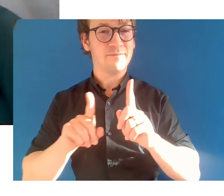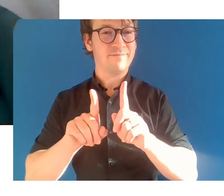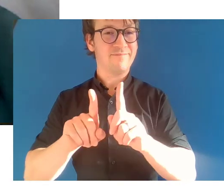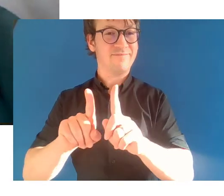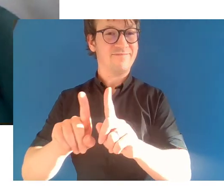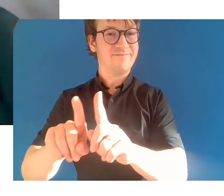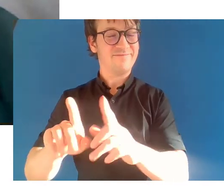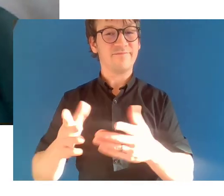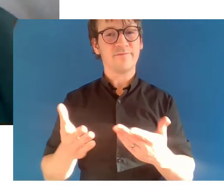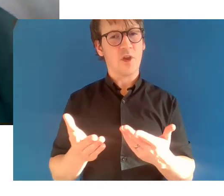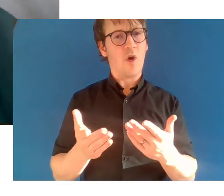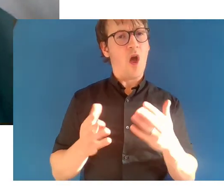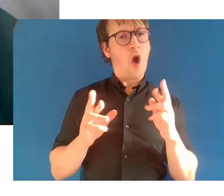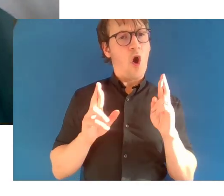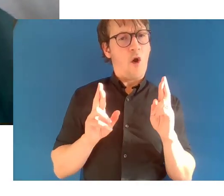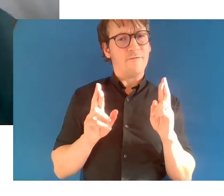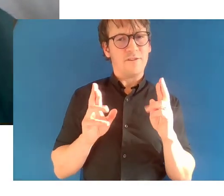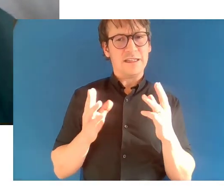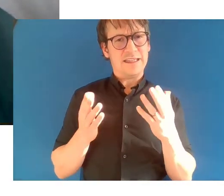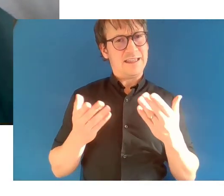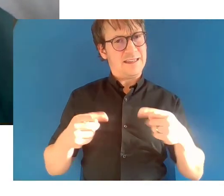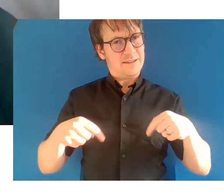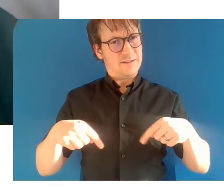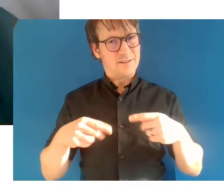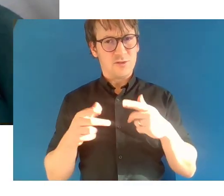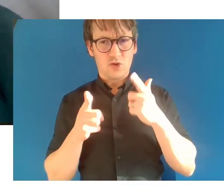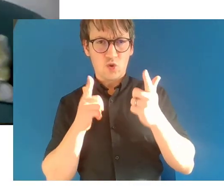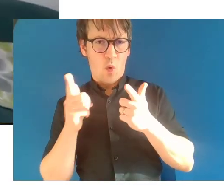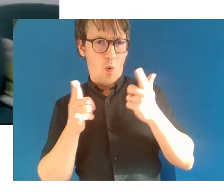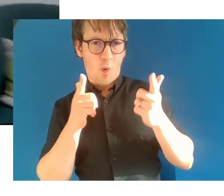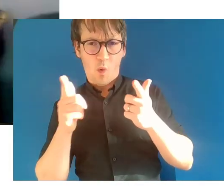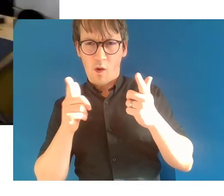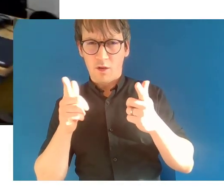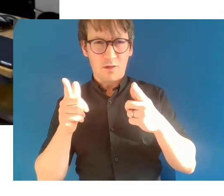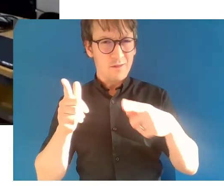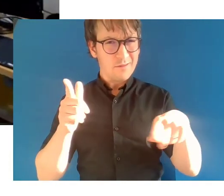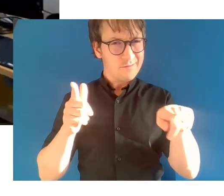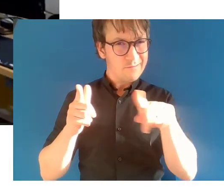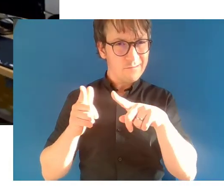I hope that this tour has got you thinking about the different ways in which robots and